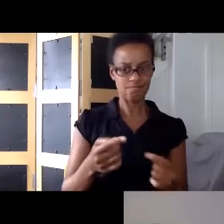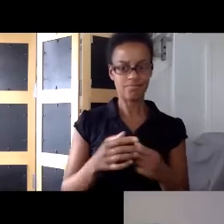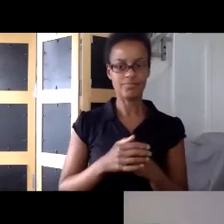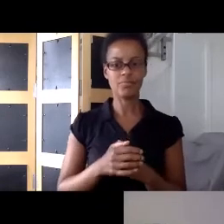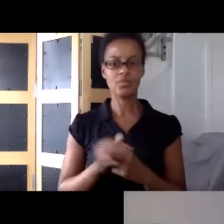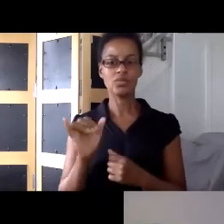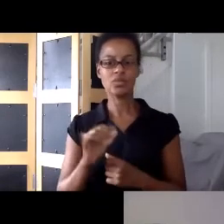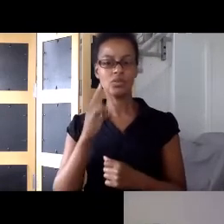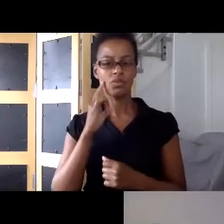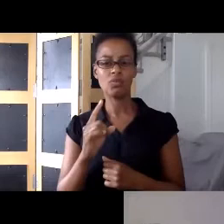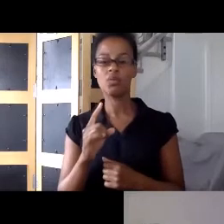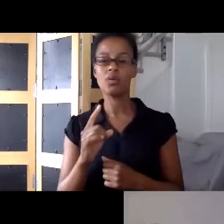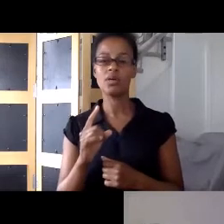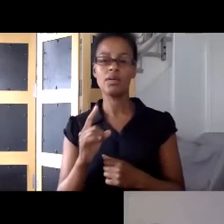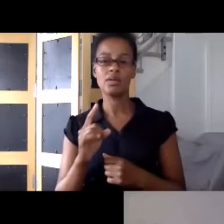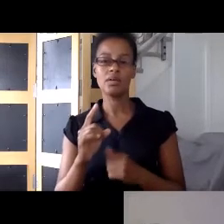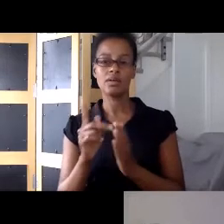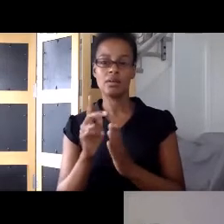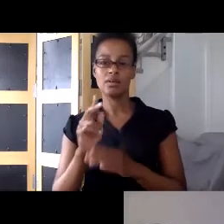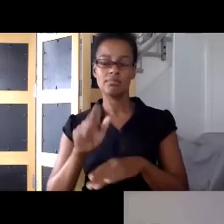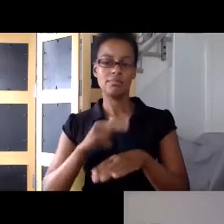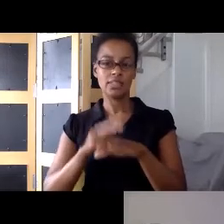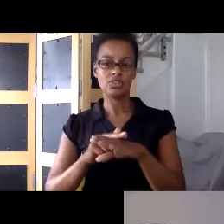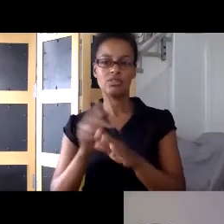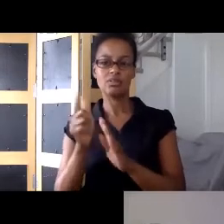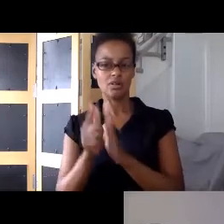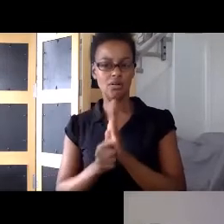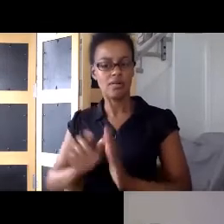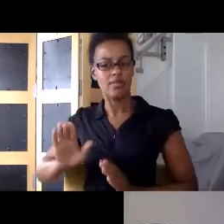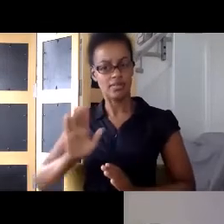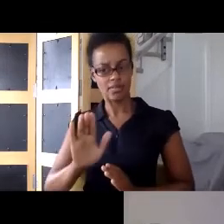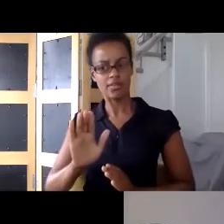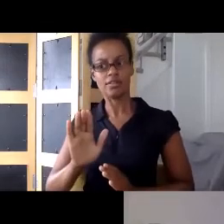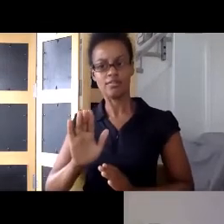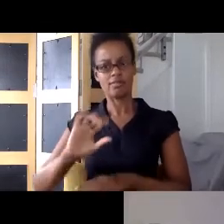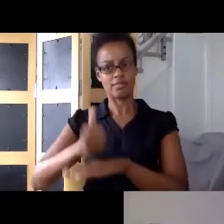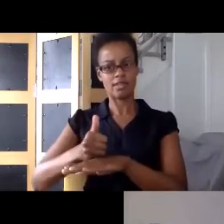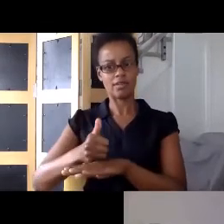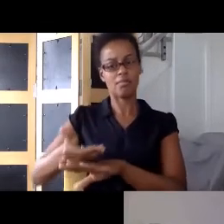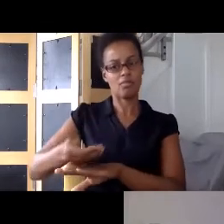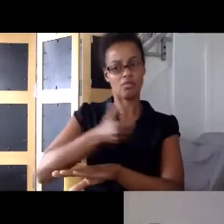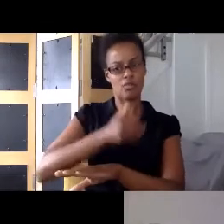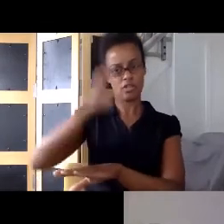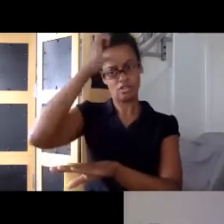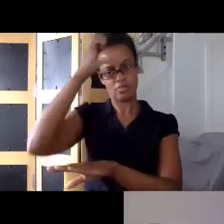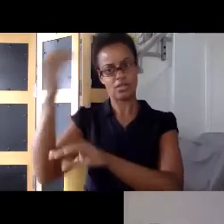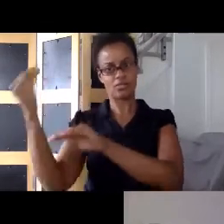Indigenous precede colonization. Their history and this land predate under 150 years. So